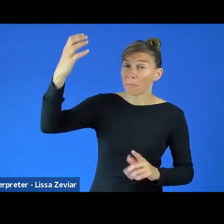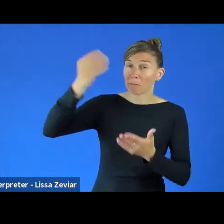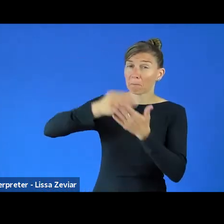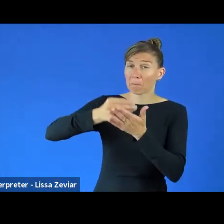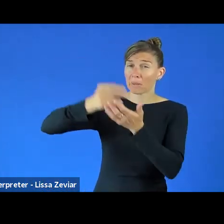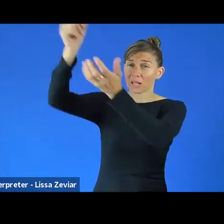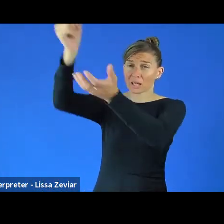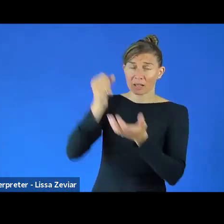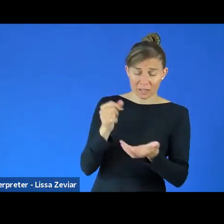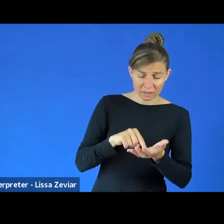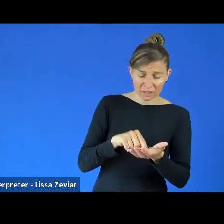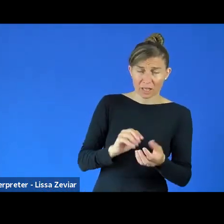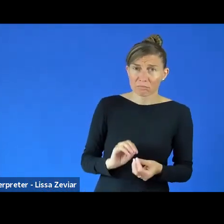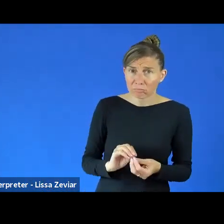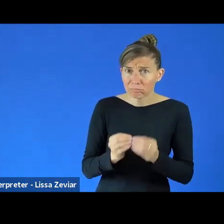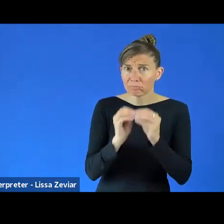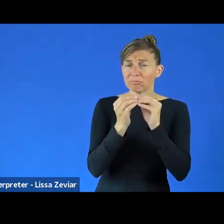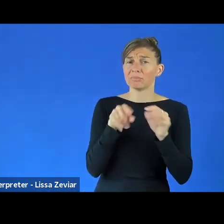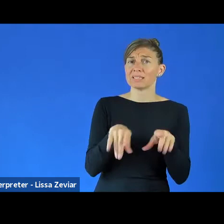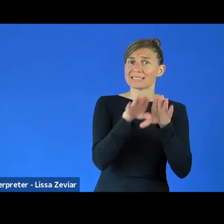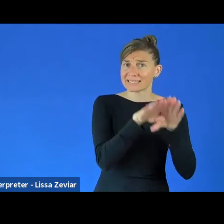to develop standards in support of legislation,